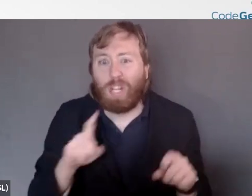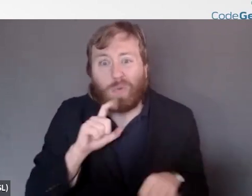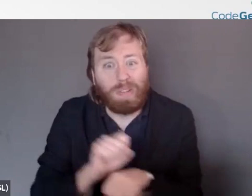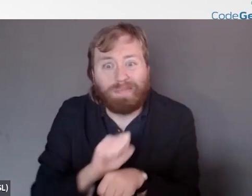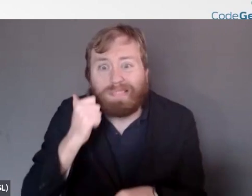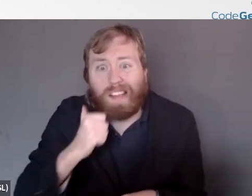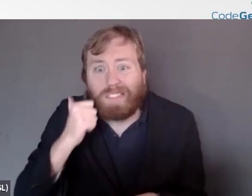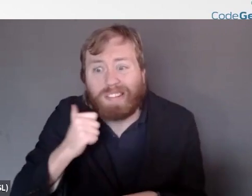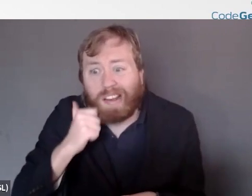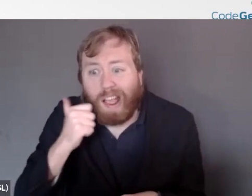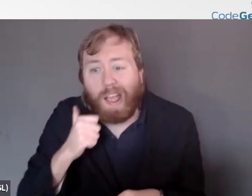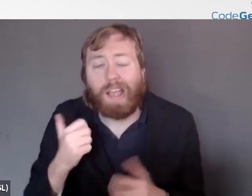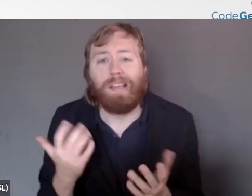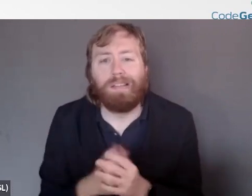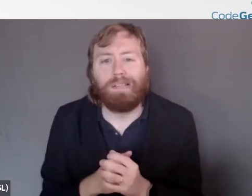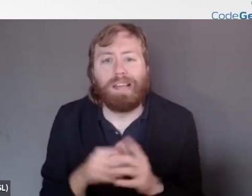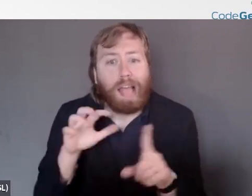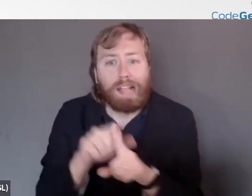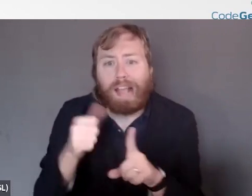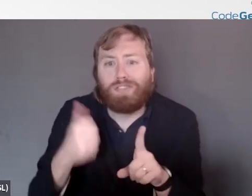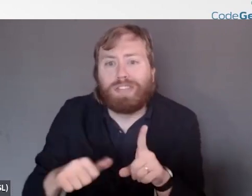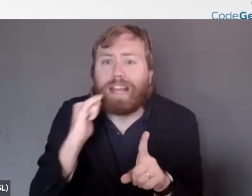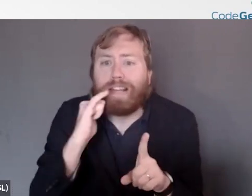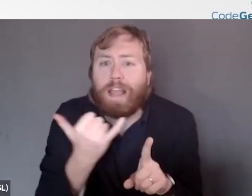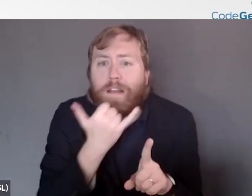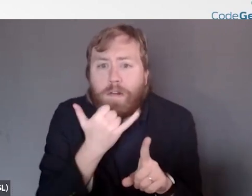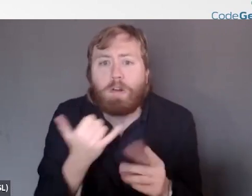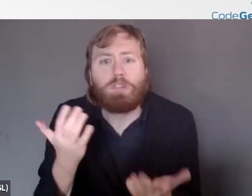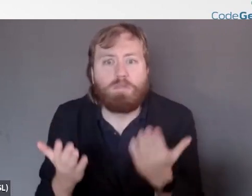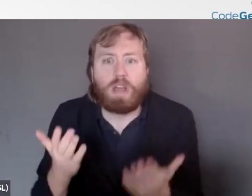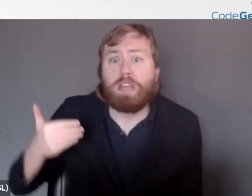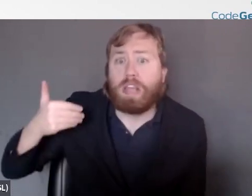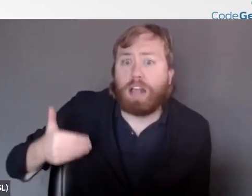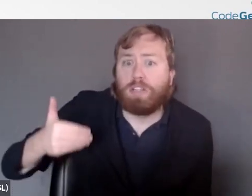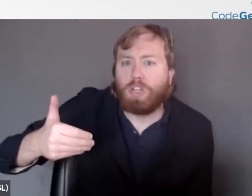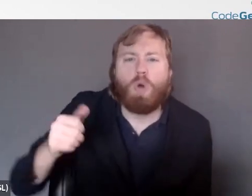That catches any errors they may have made as we go, and we can fix them very promptly.